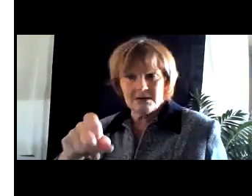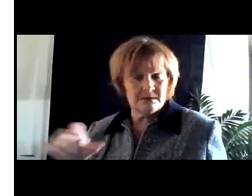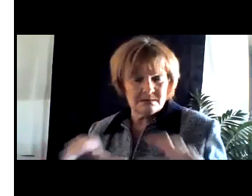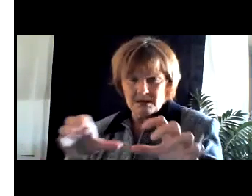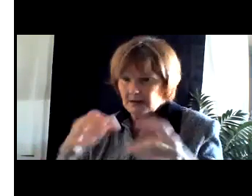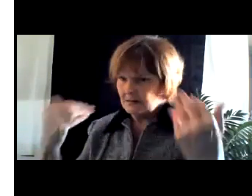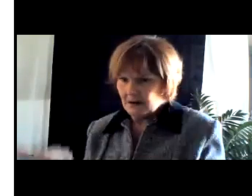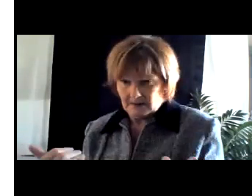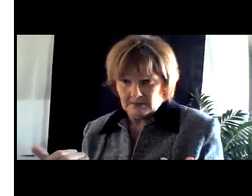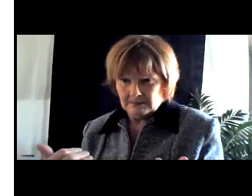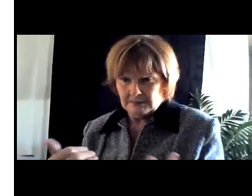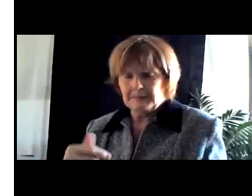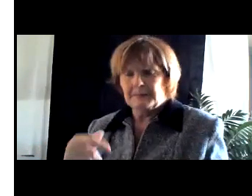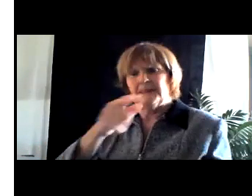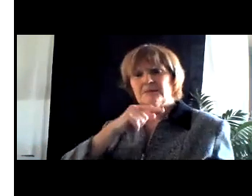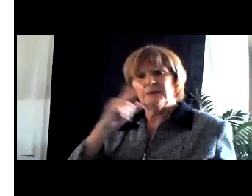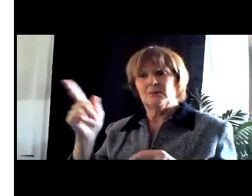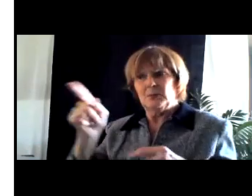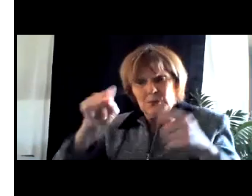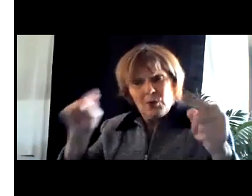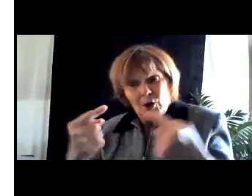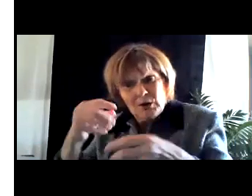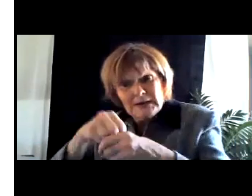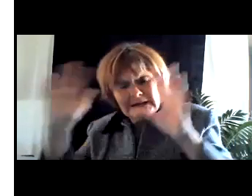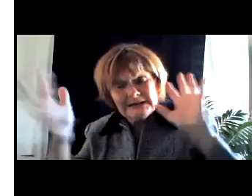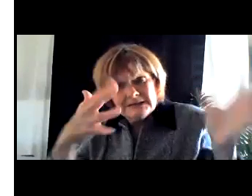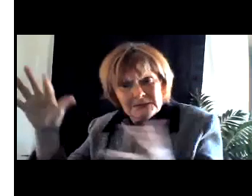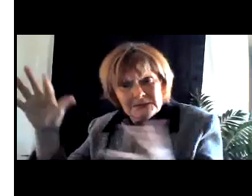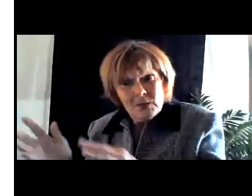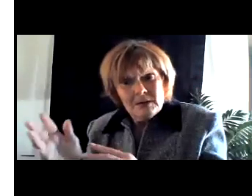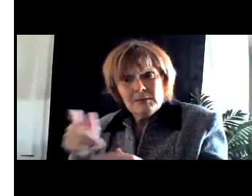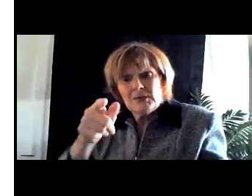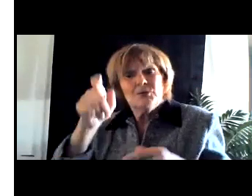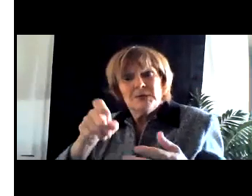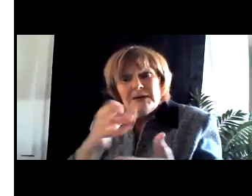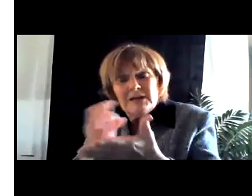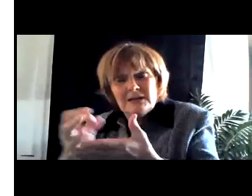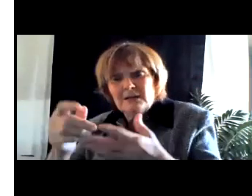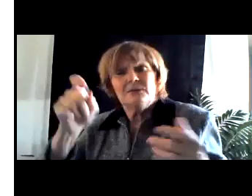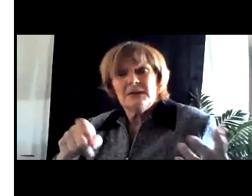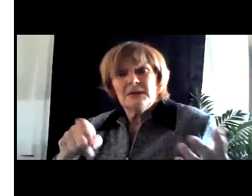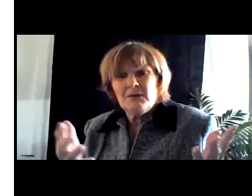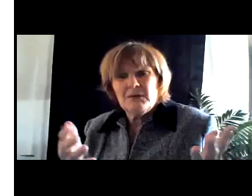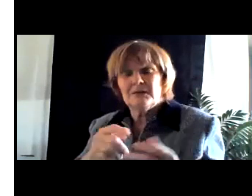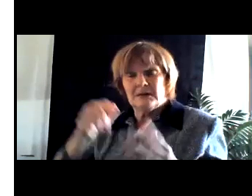were you hurt in the storm or do you need additional medical assistance or something along those lines. But going so deep as to ask someone to convey,